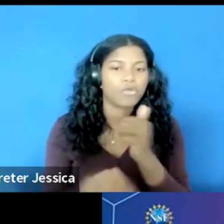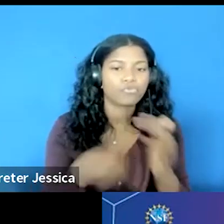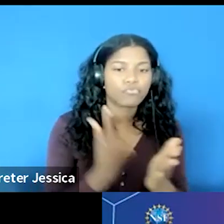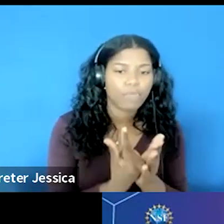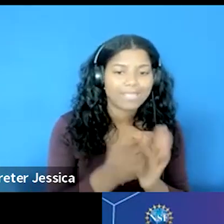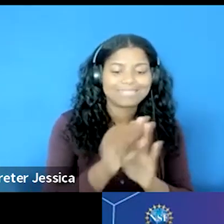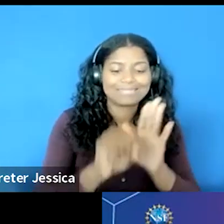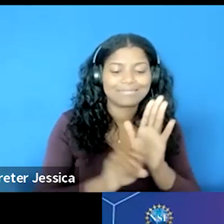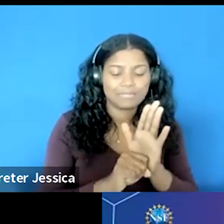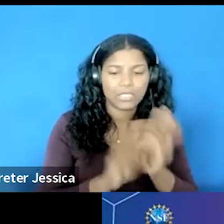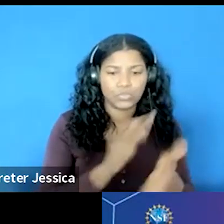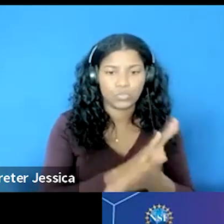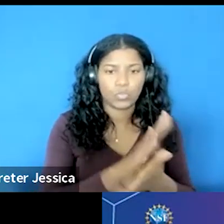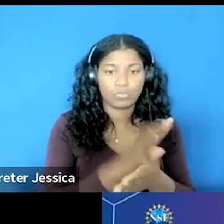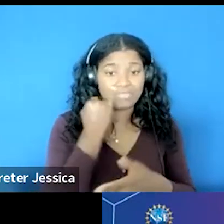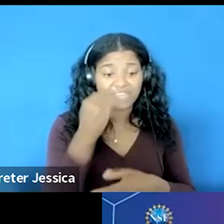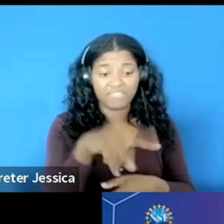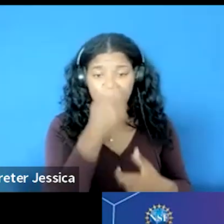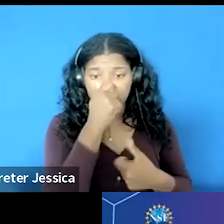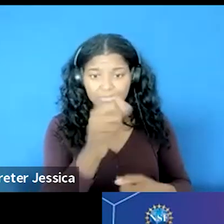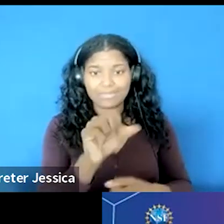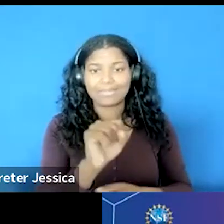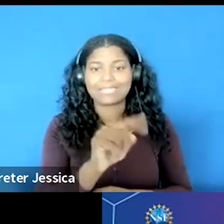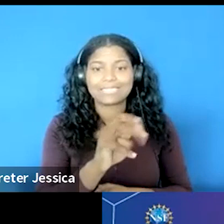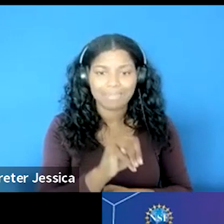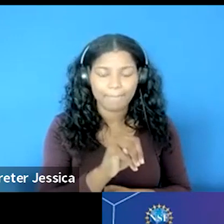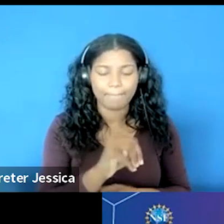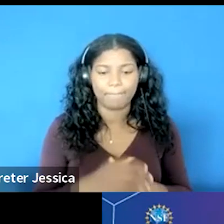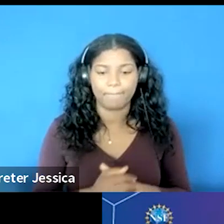in stem teaching in biology and diversity in students?